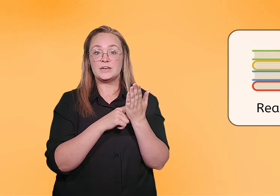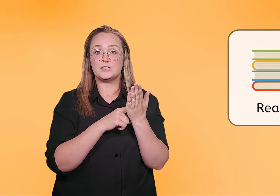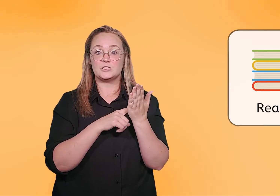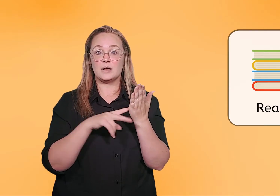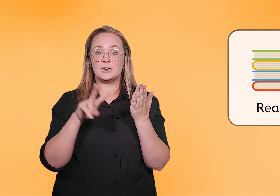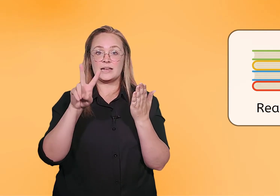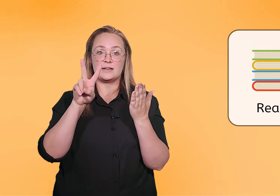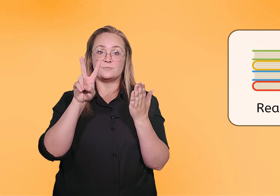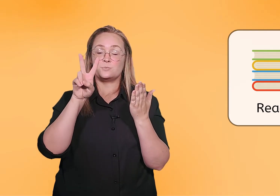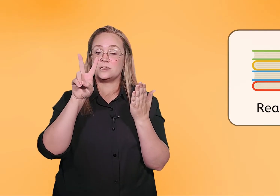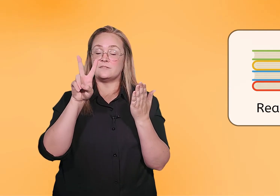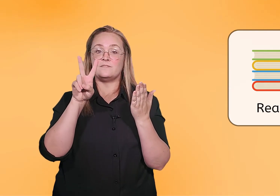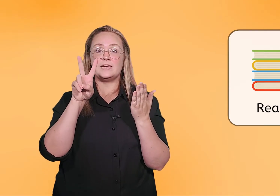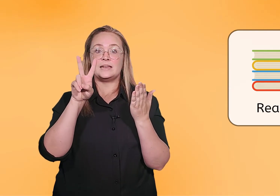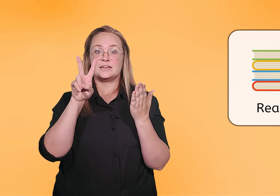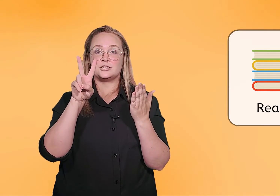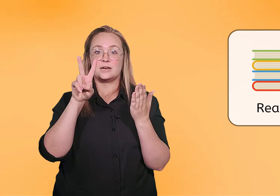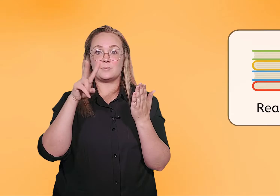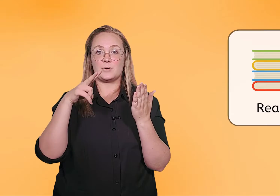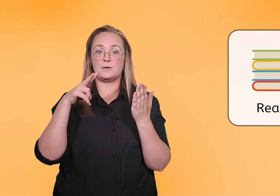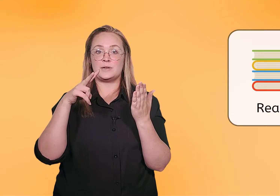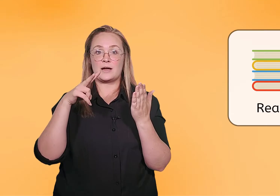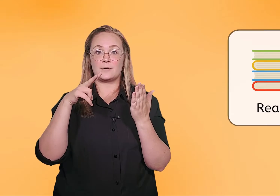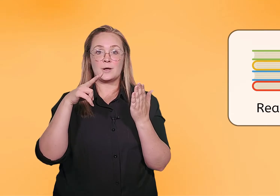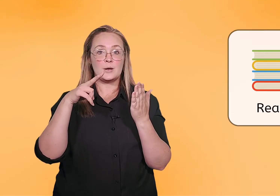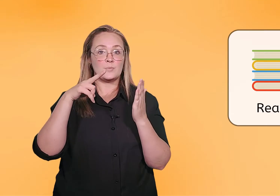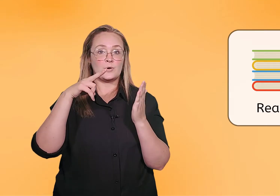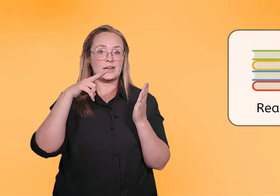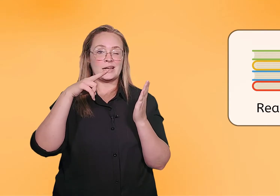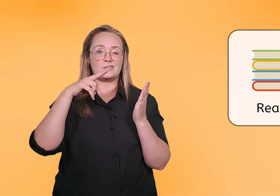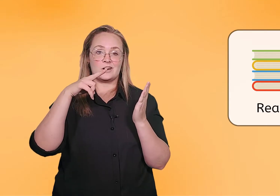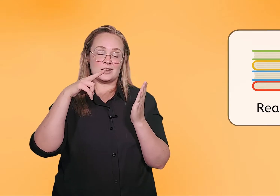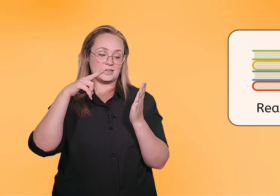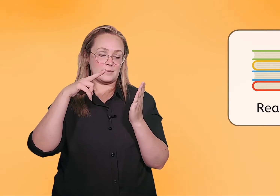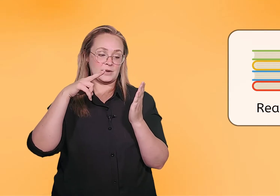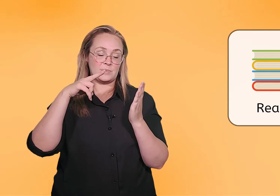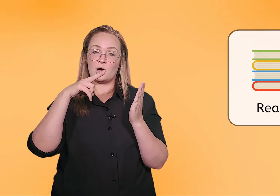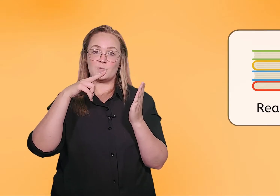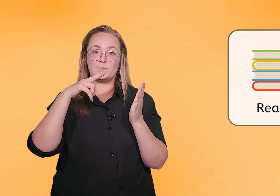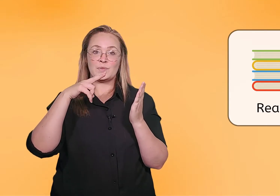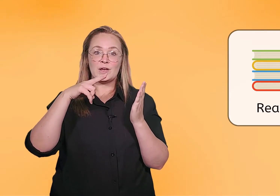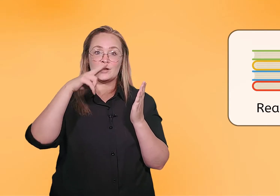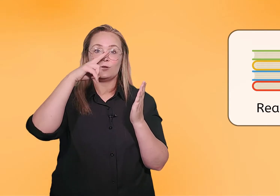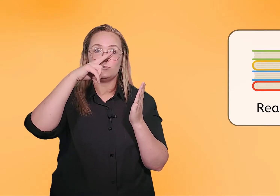Your dominant hand will be in the V hand shape, palm down, pointing at your non-dominant palm. You